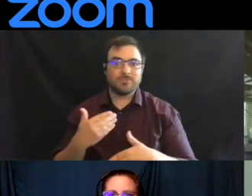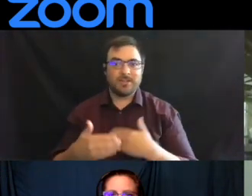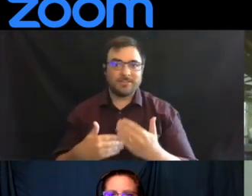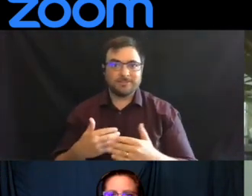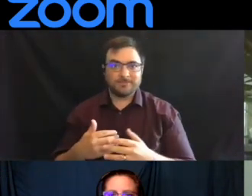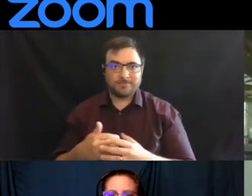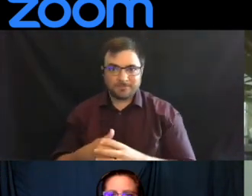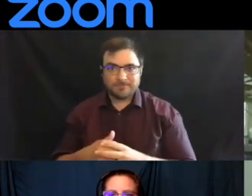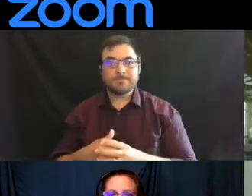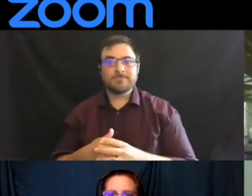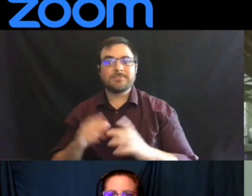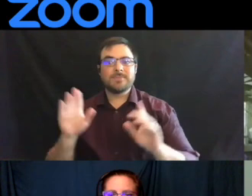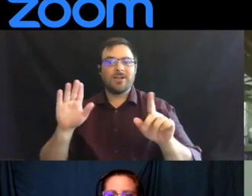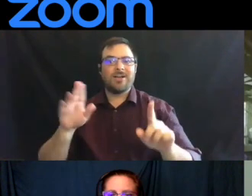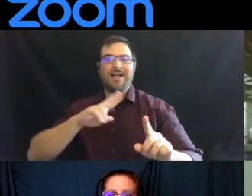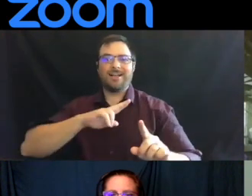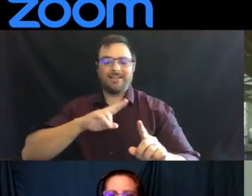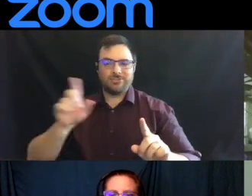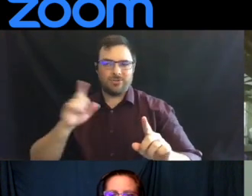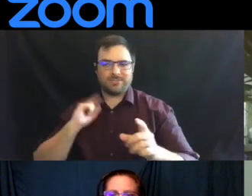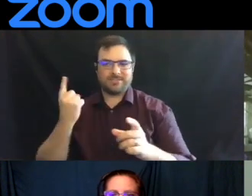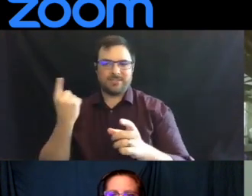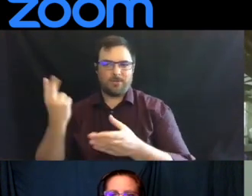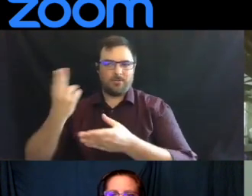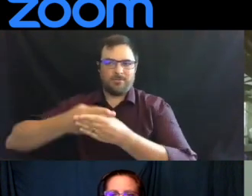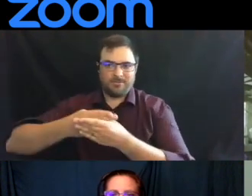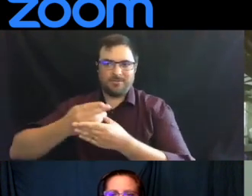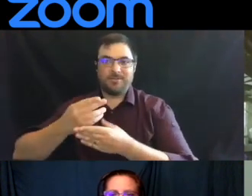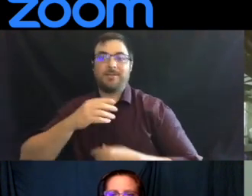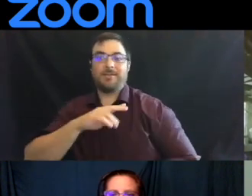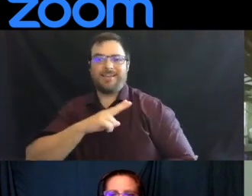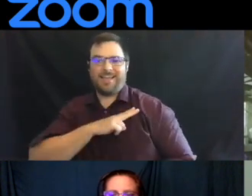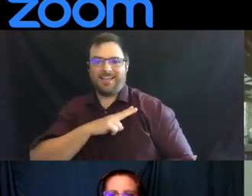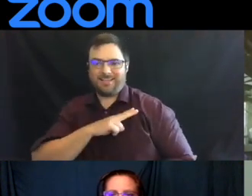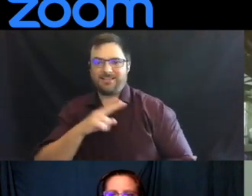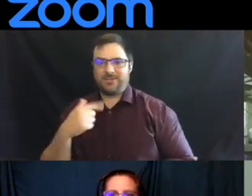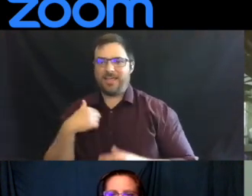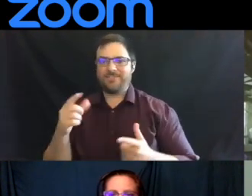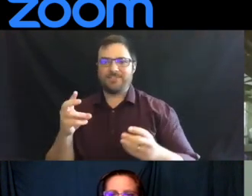Heidi: We have a quick question here. I didn't unmute fast enough, sorry.